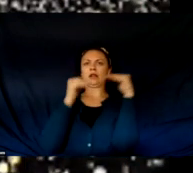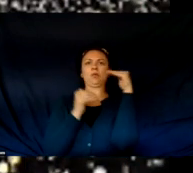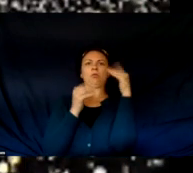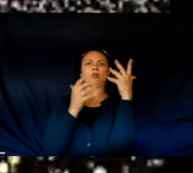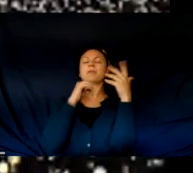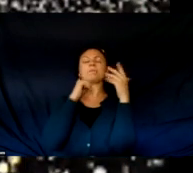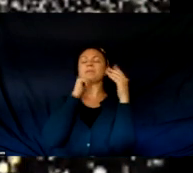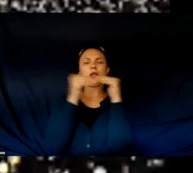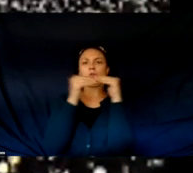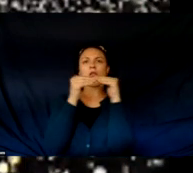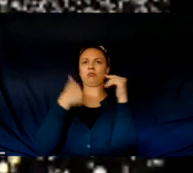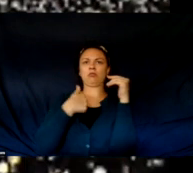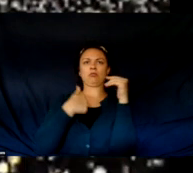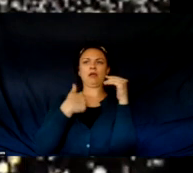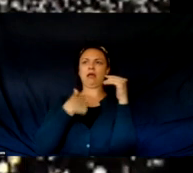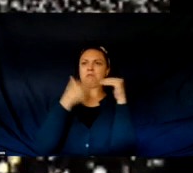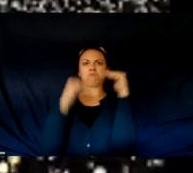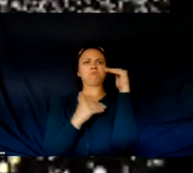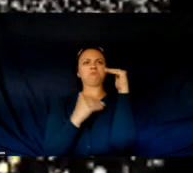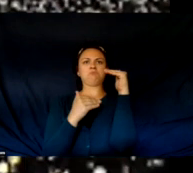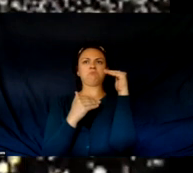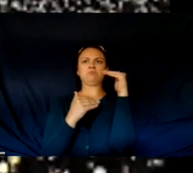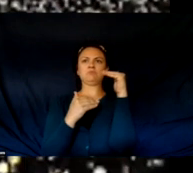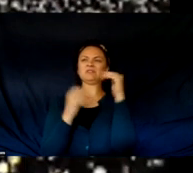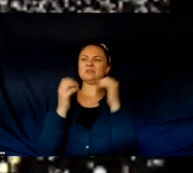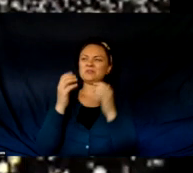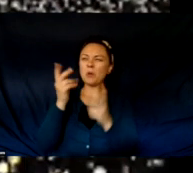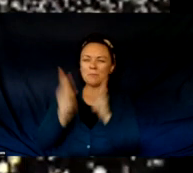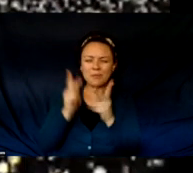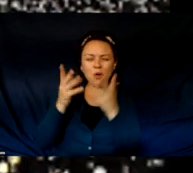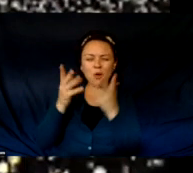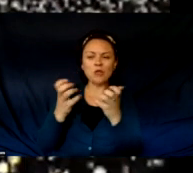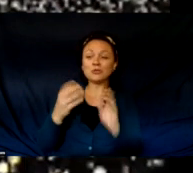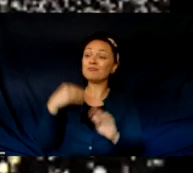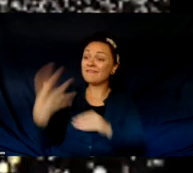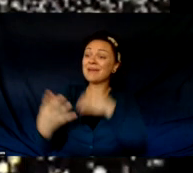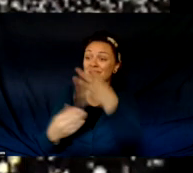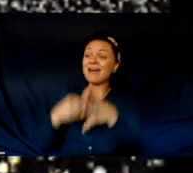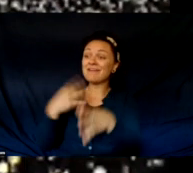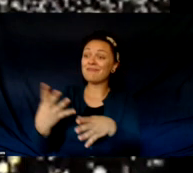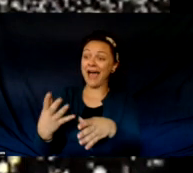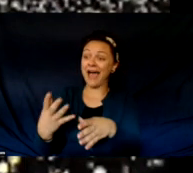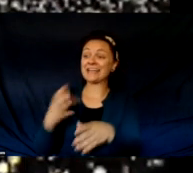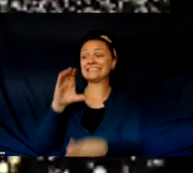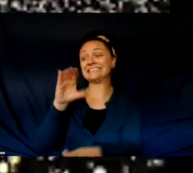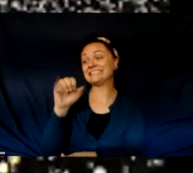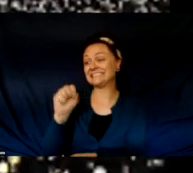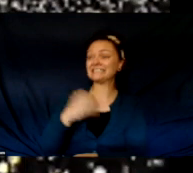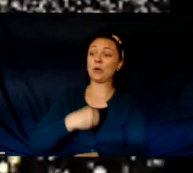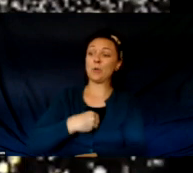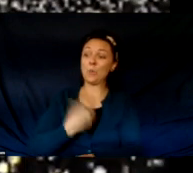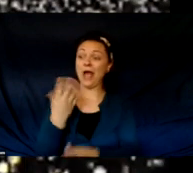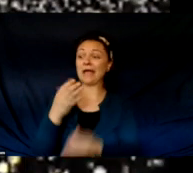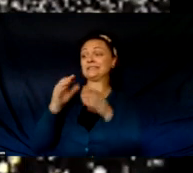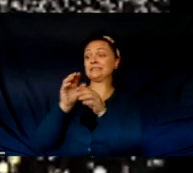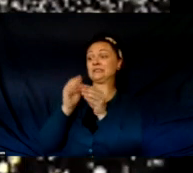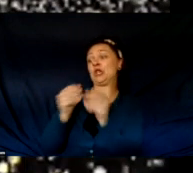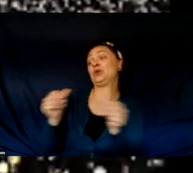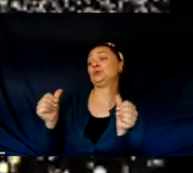People want to provide us cookie cutter cis white solutions that aren't helpful